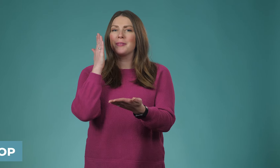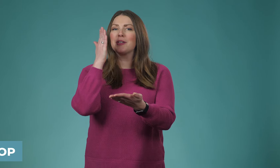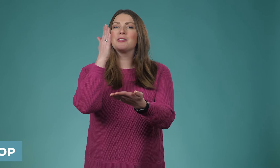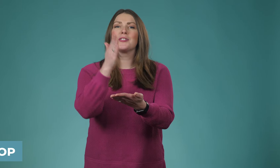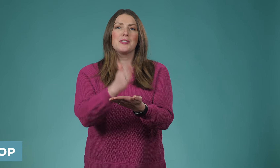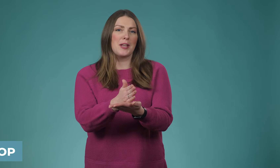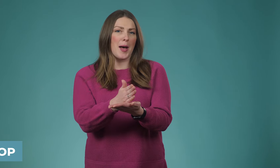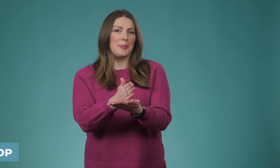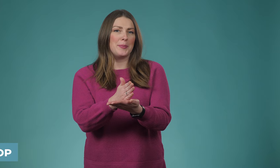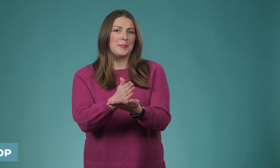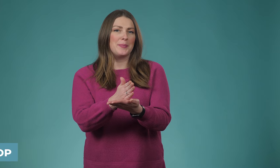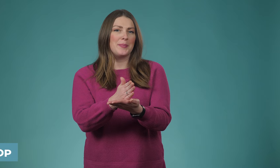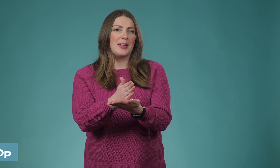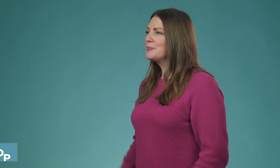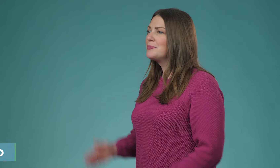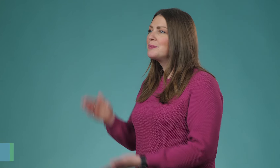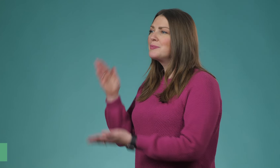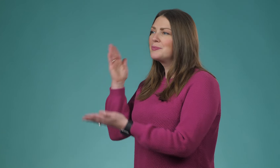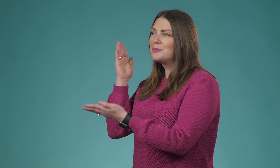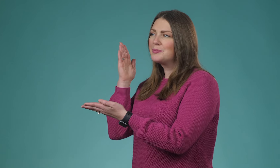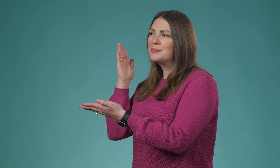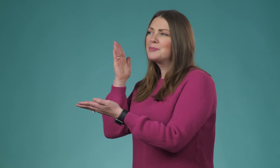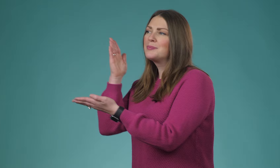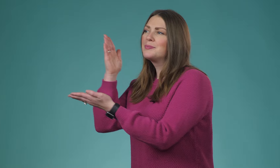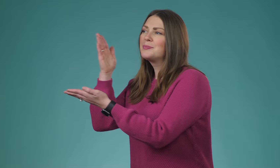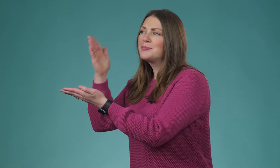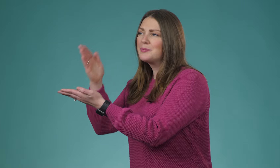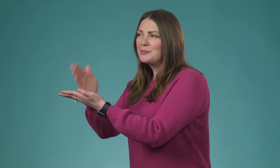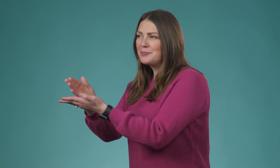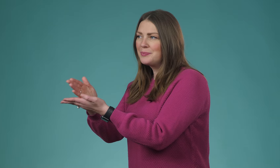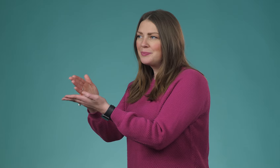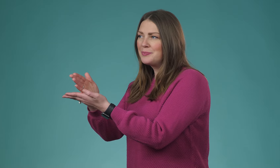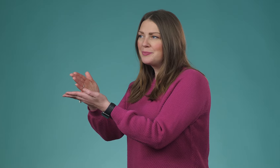Stop. You have your dominant hand coming down